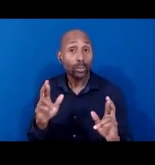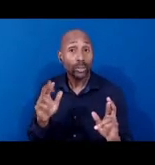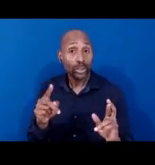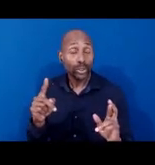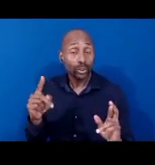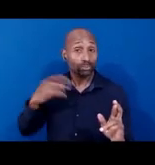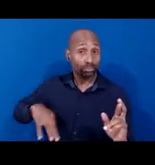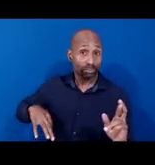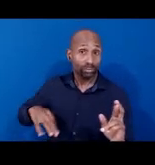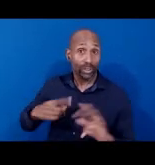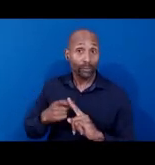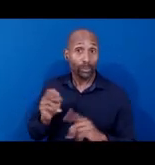Thank you.